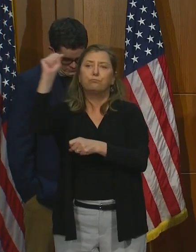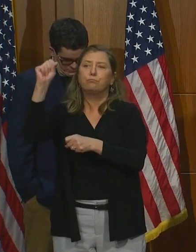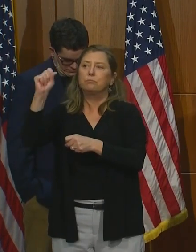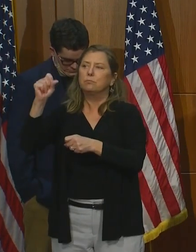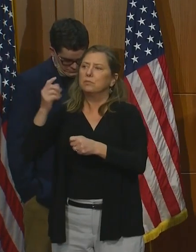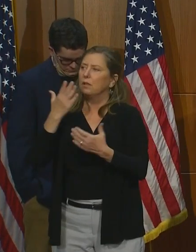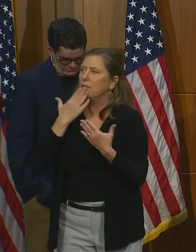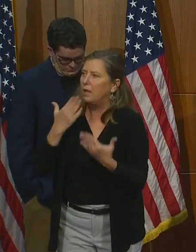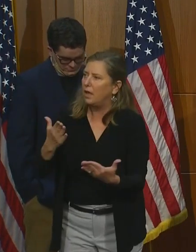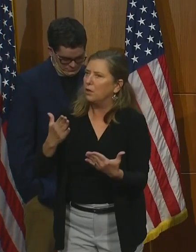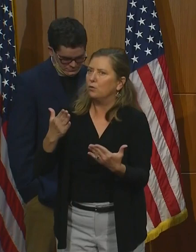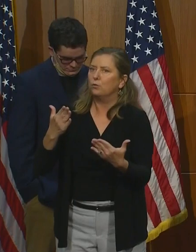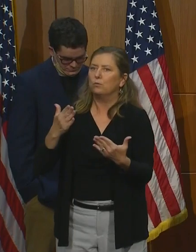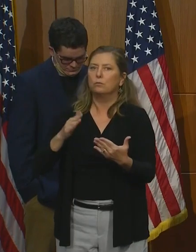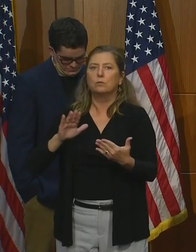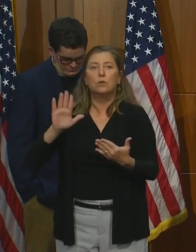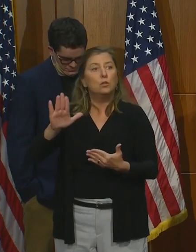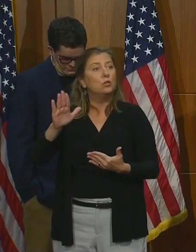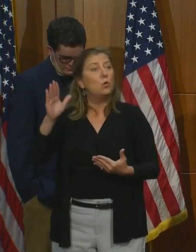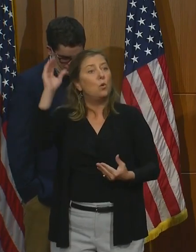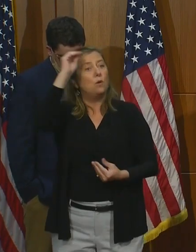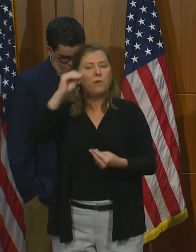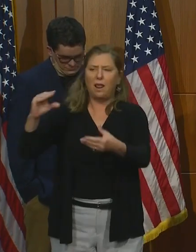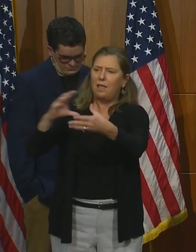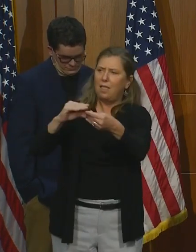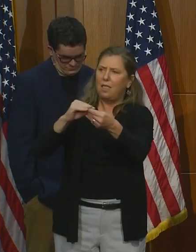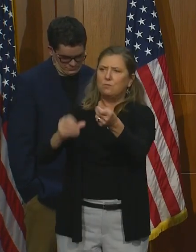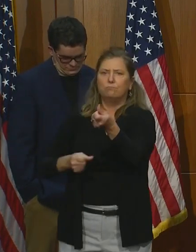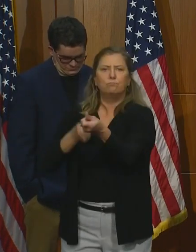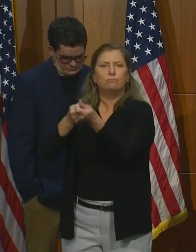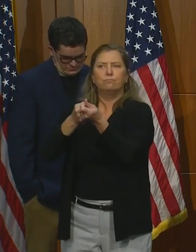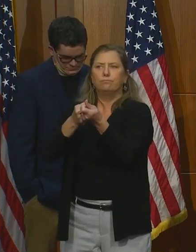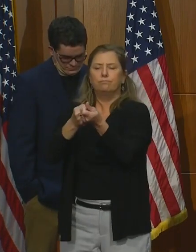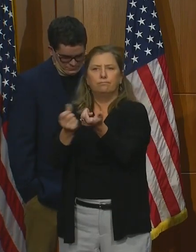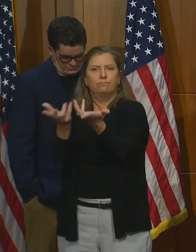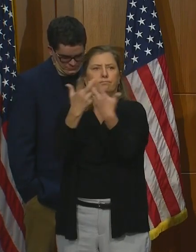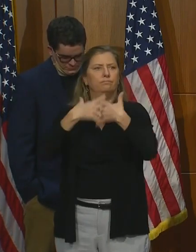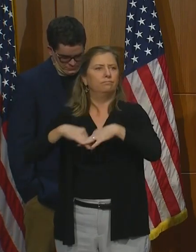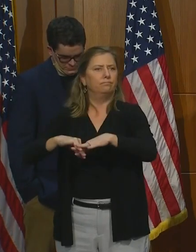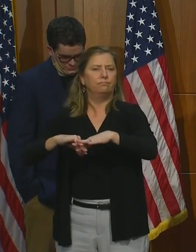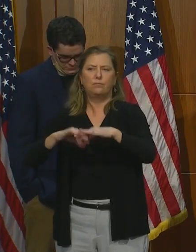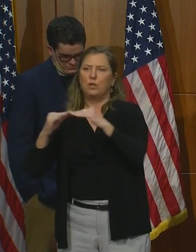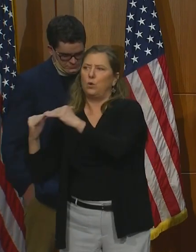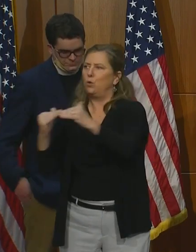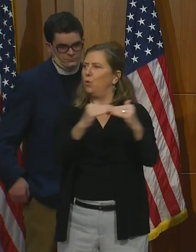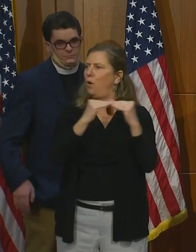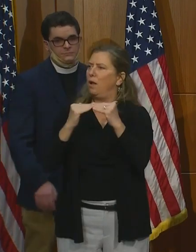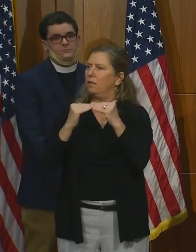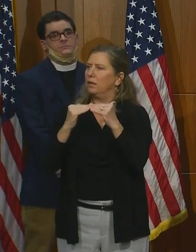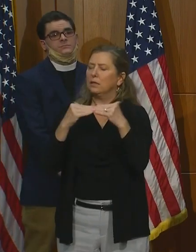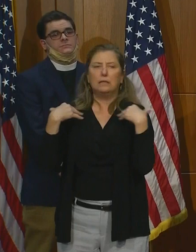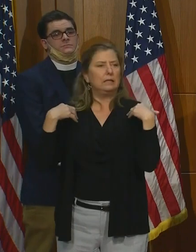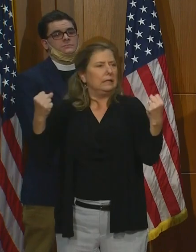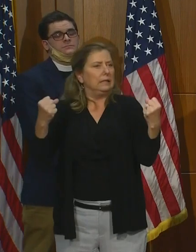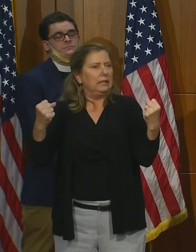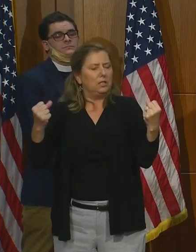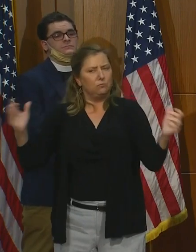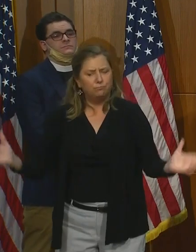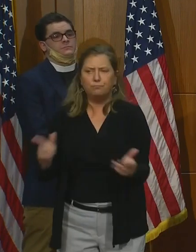WEEK TO PEACEFULLY. PROTEST INJUSTICE AND ADD THEIR VOICES